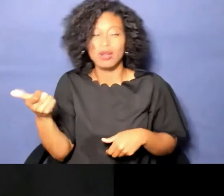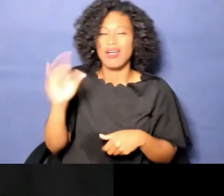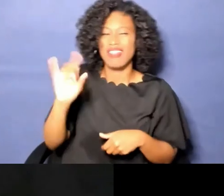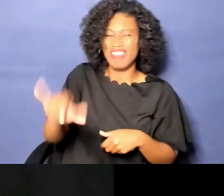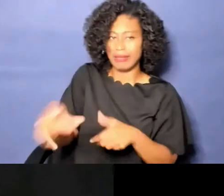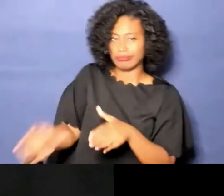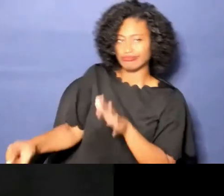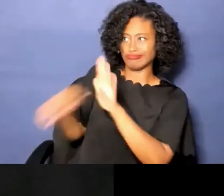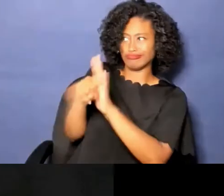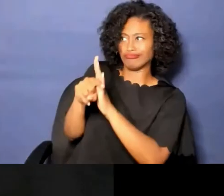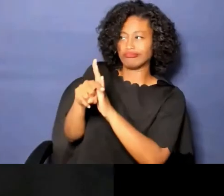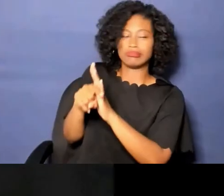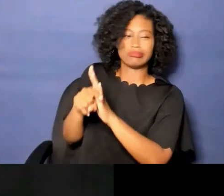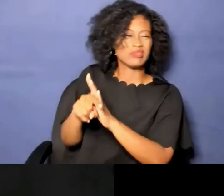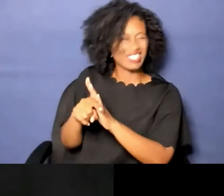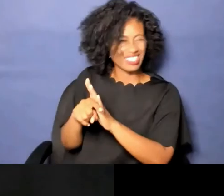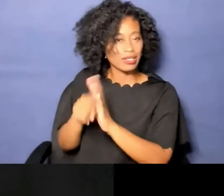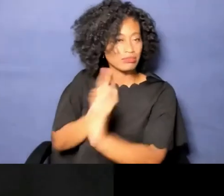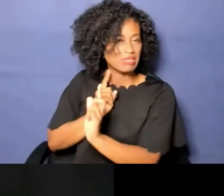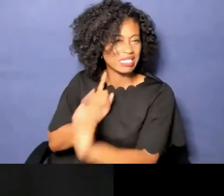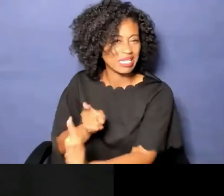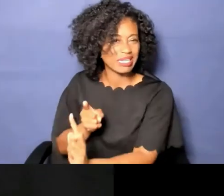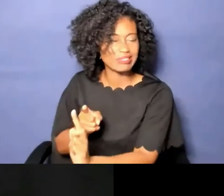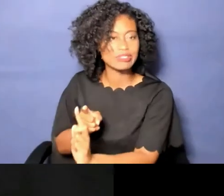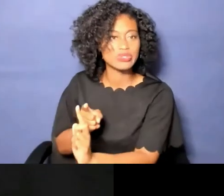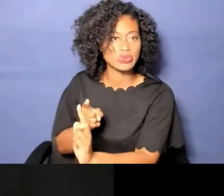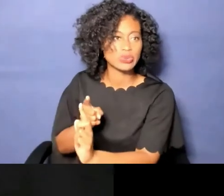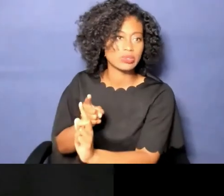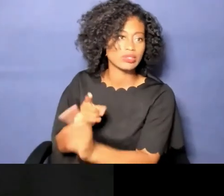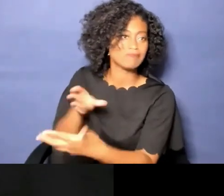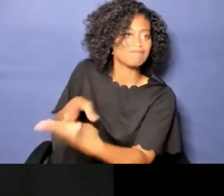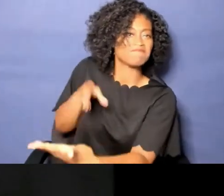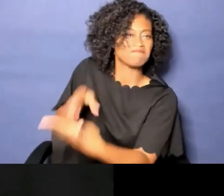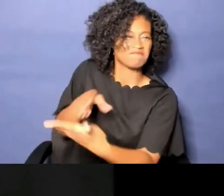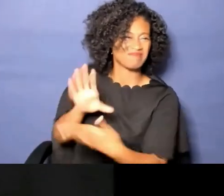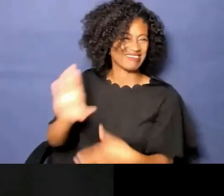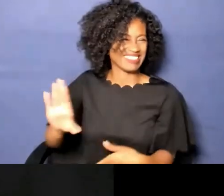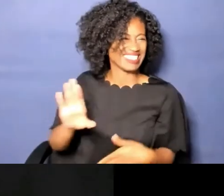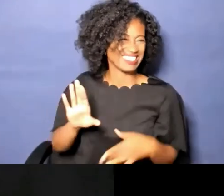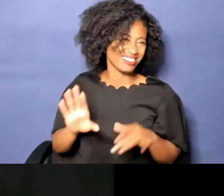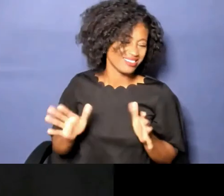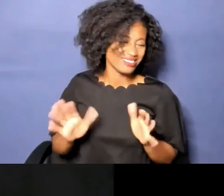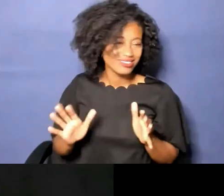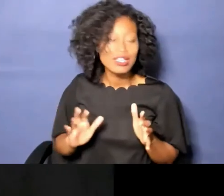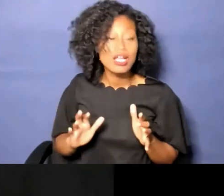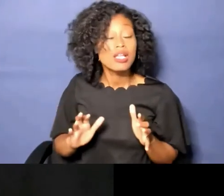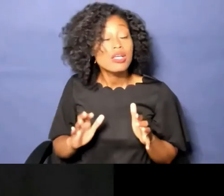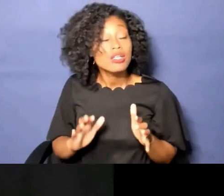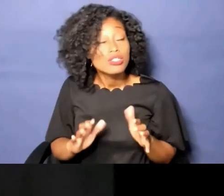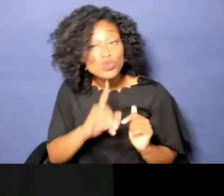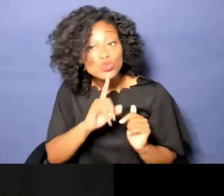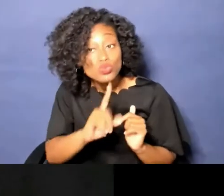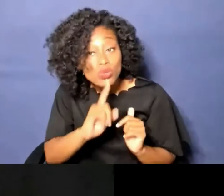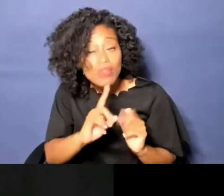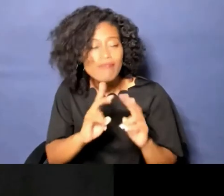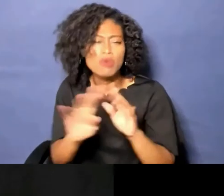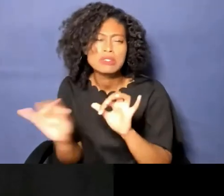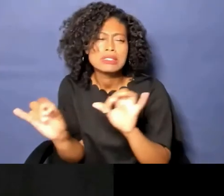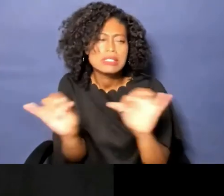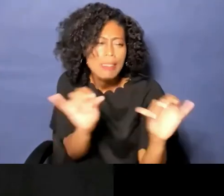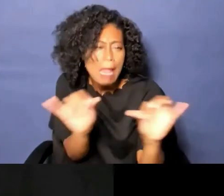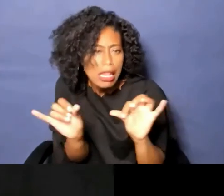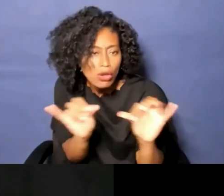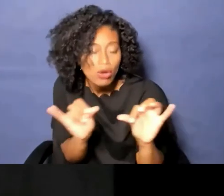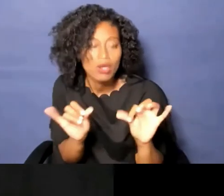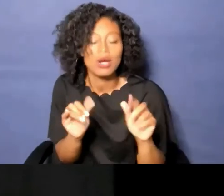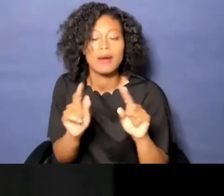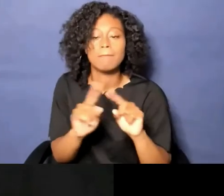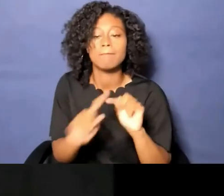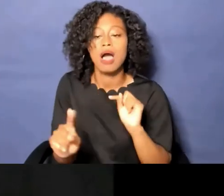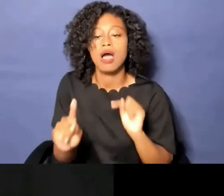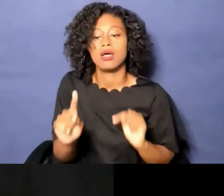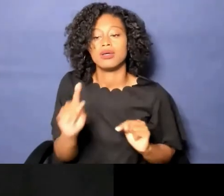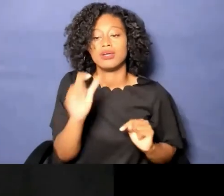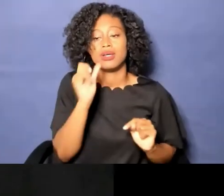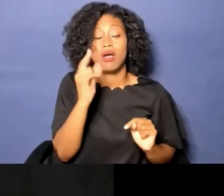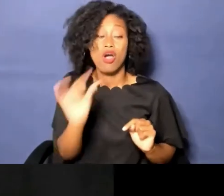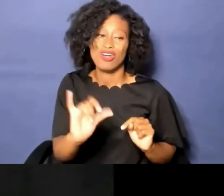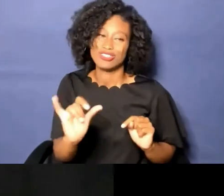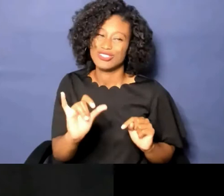So there are very similar -- it's just that there is a branch of research that recognizes